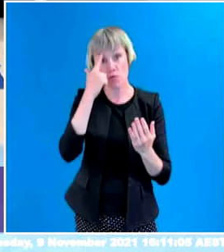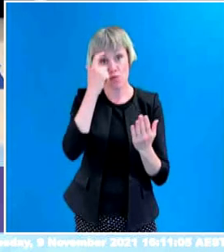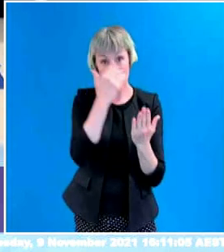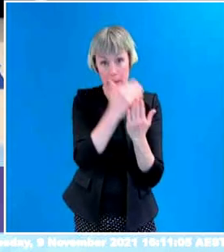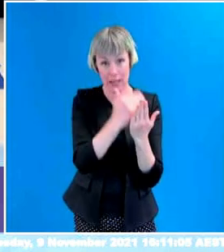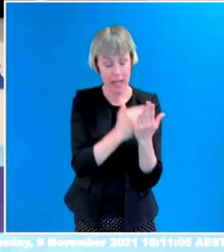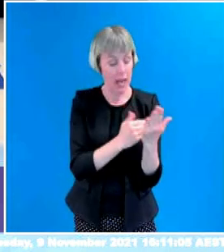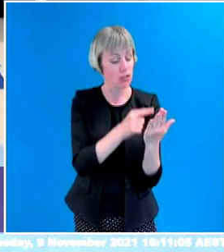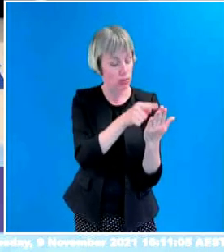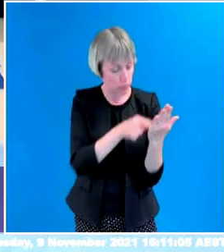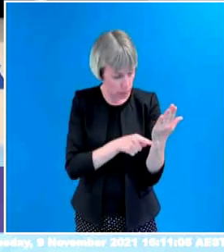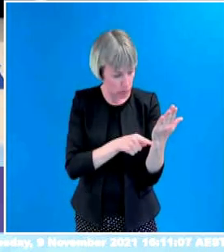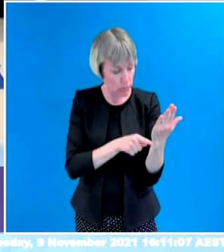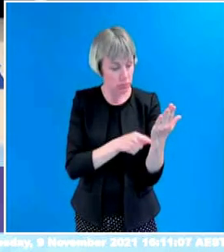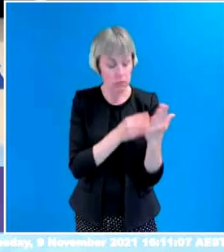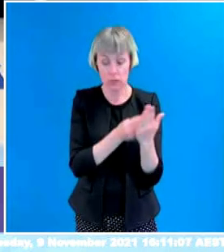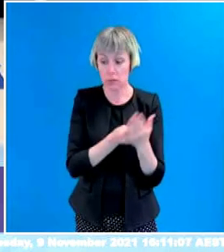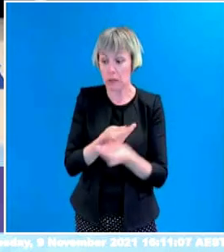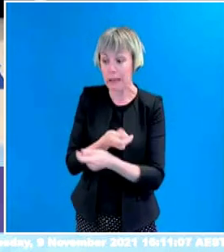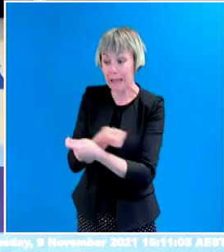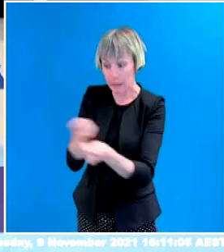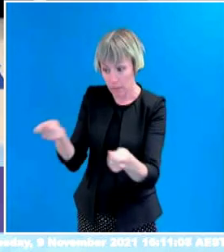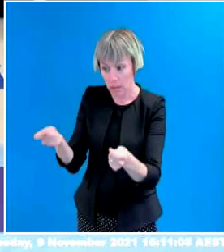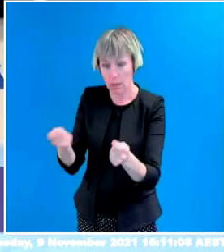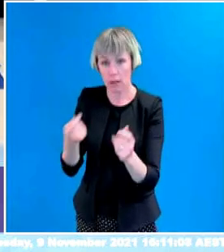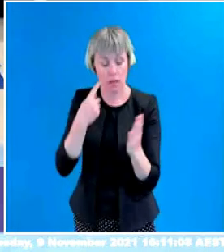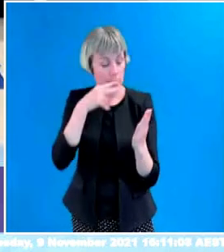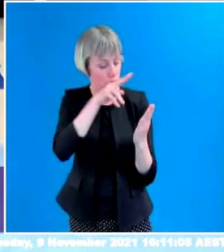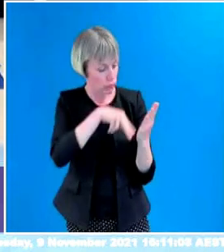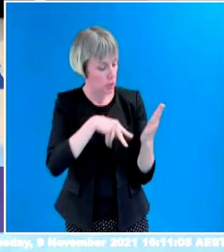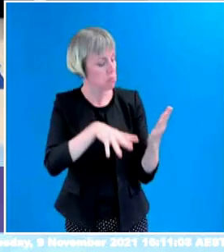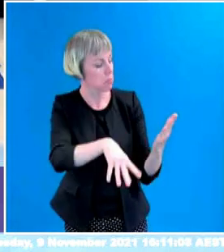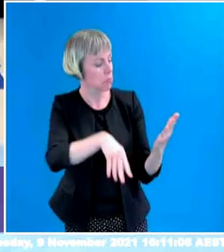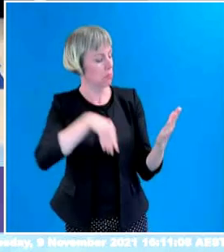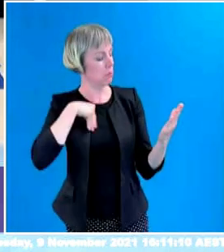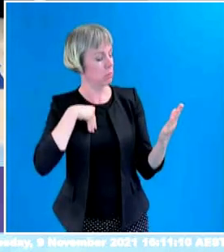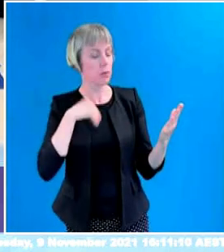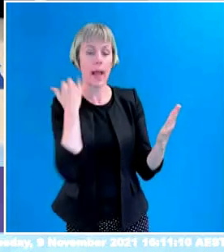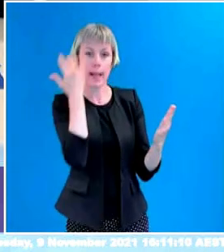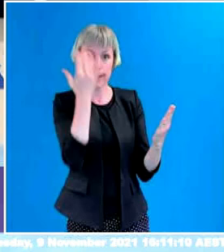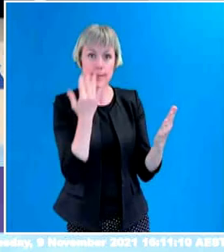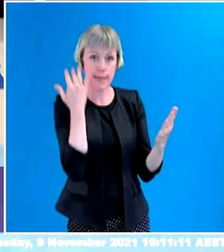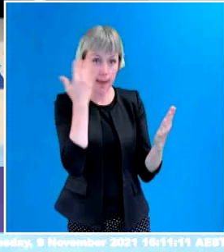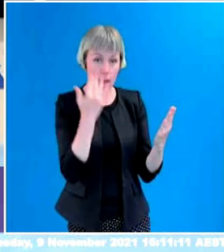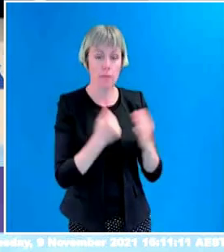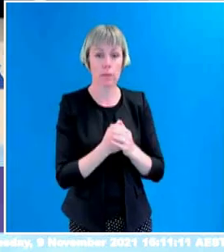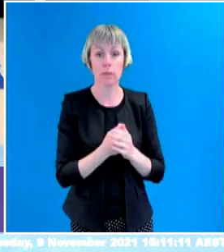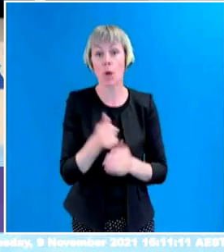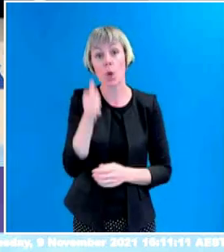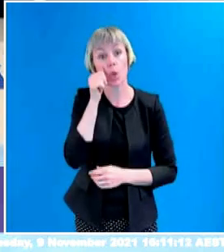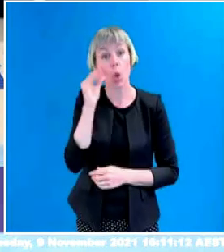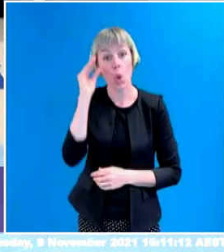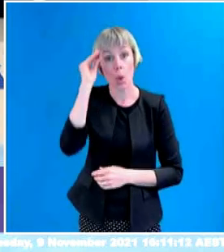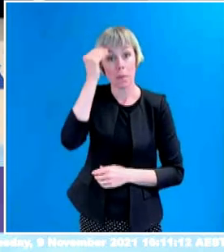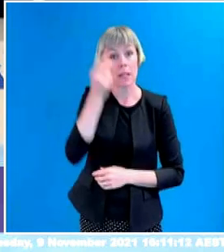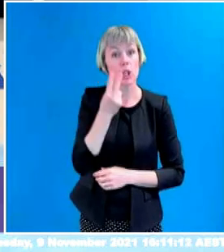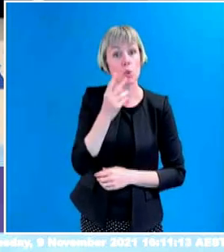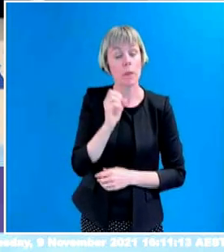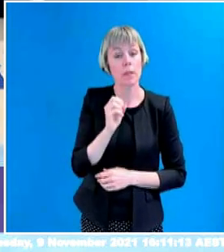up and considered. So you would be aware that the committee in 2013 and 2019 was concerned about